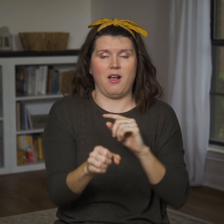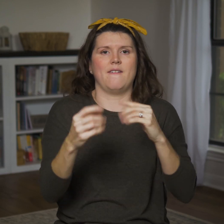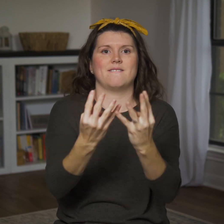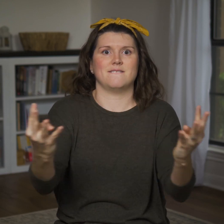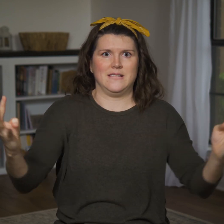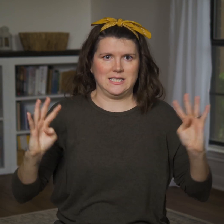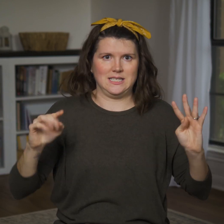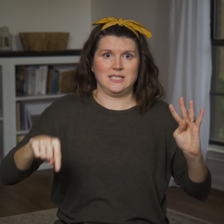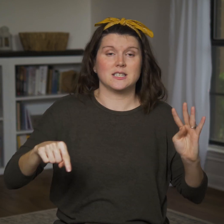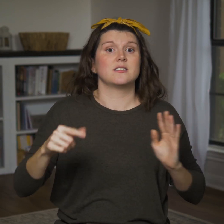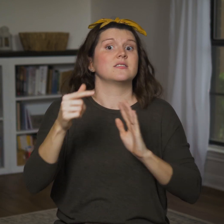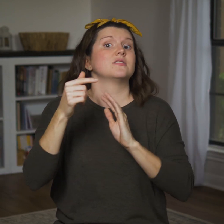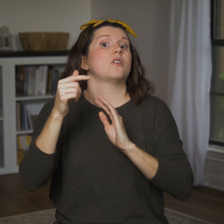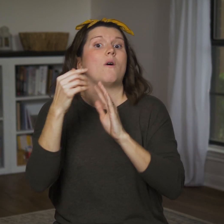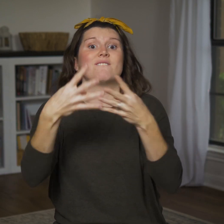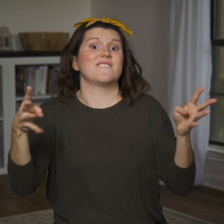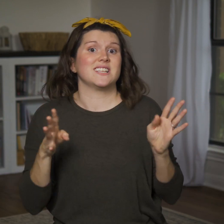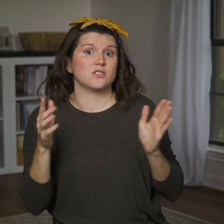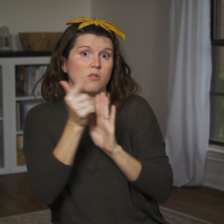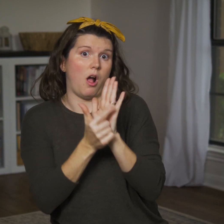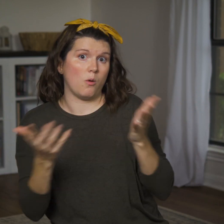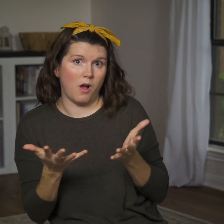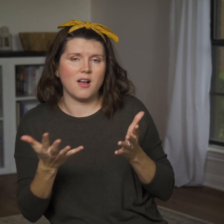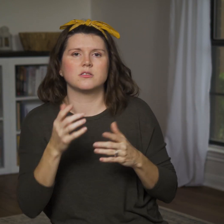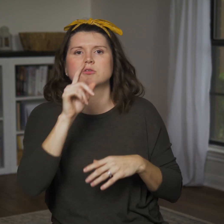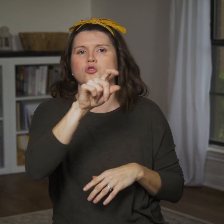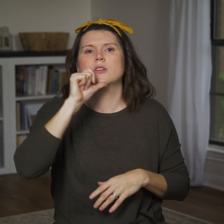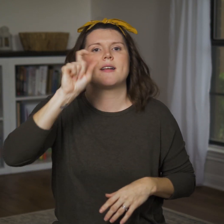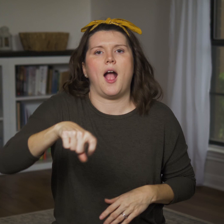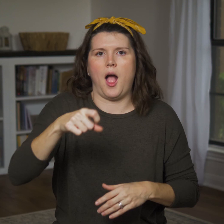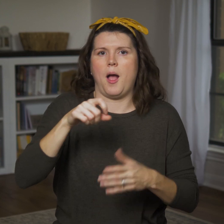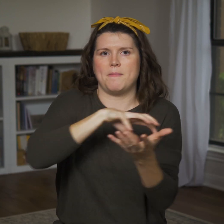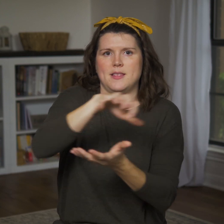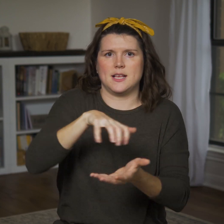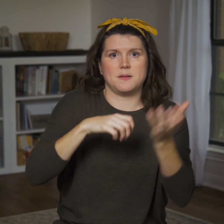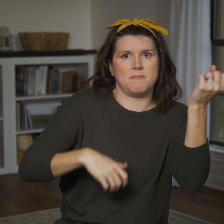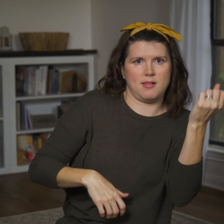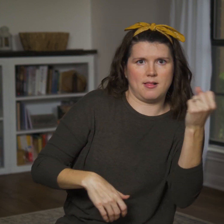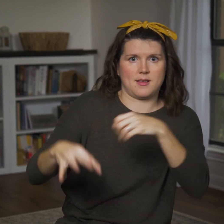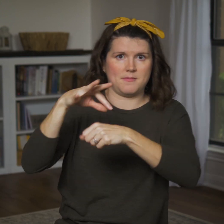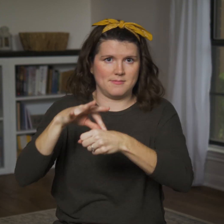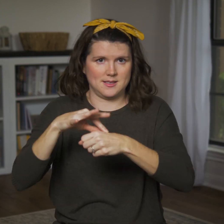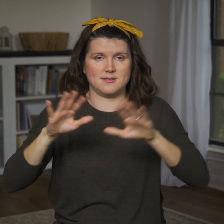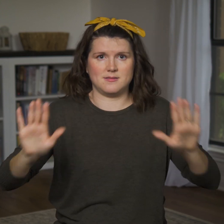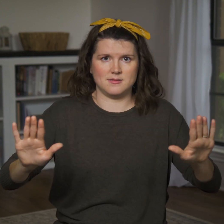This law’s “fence” forbids mixing milk and meat,